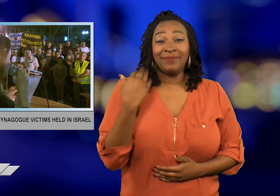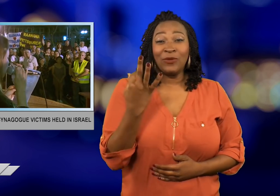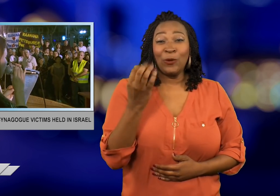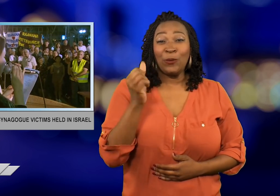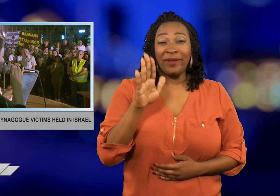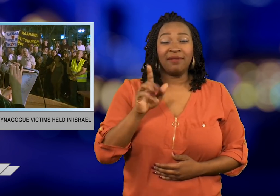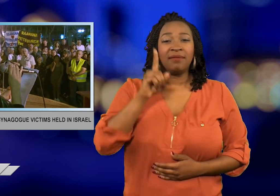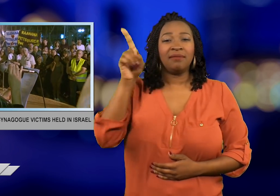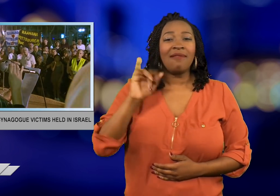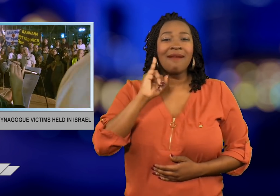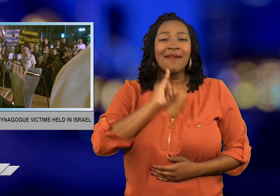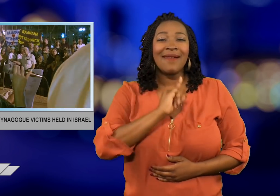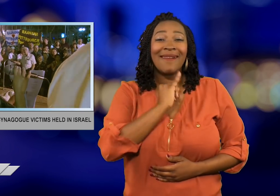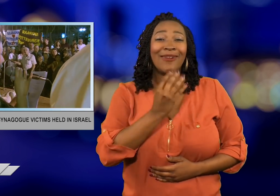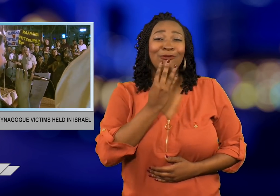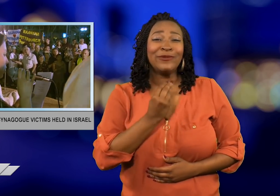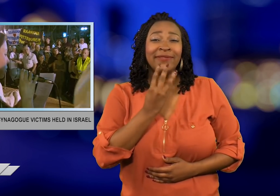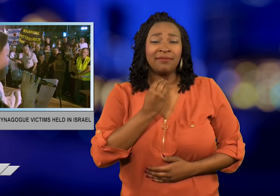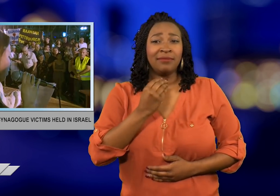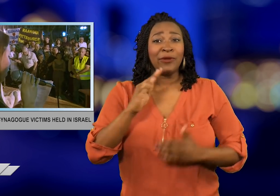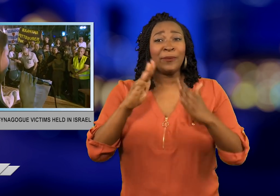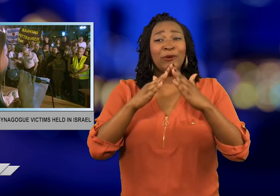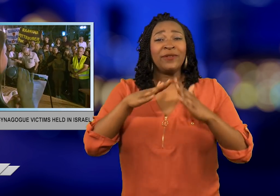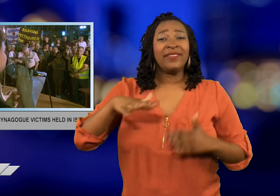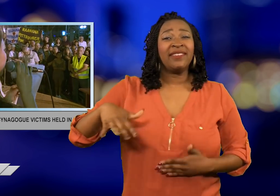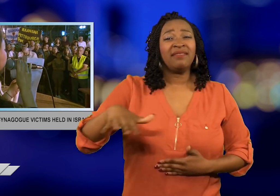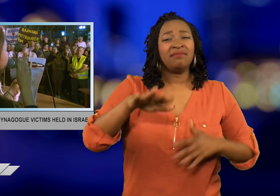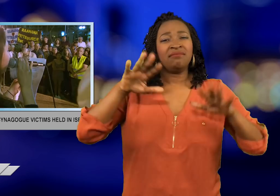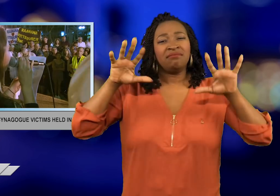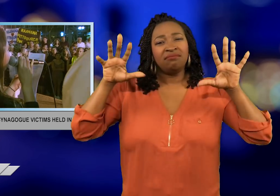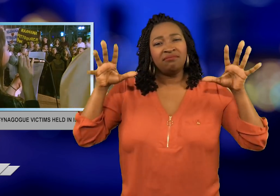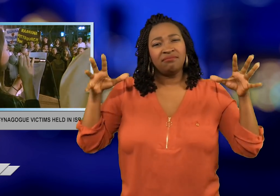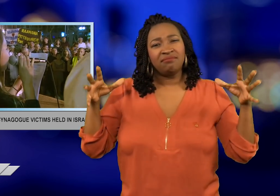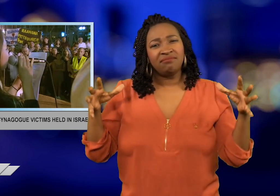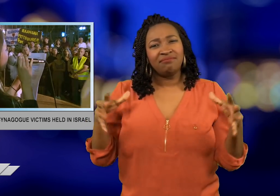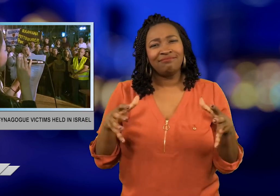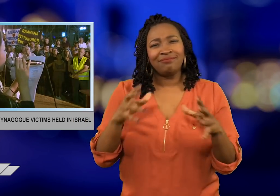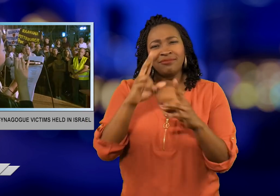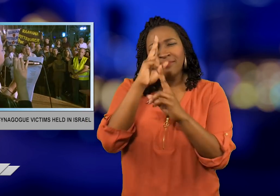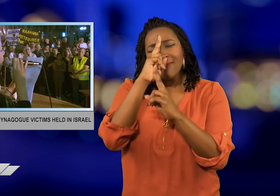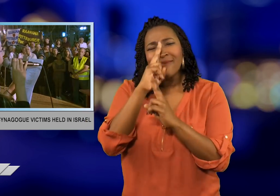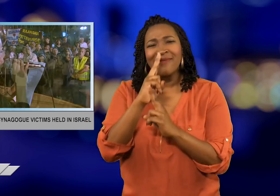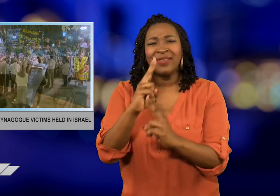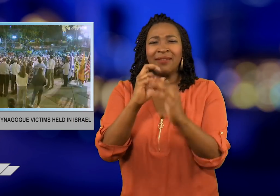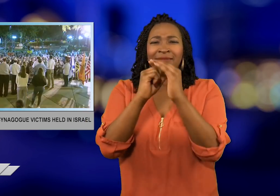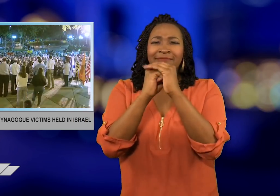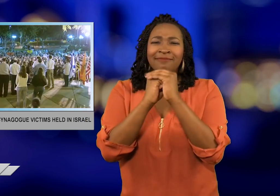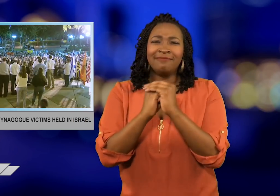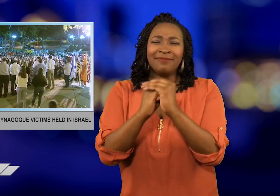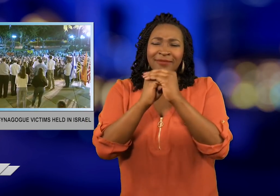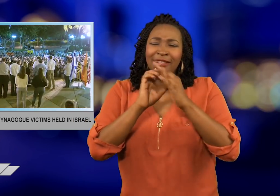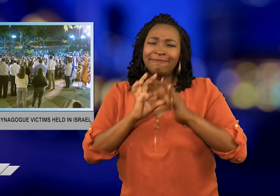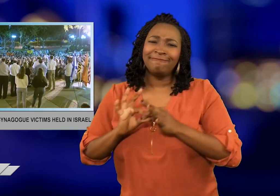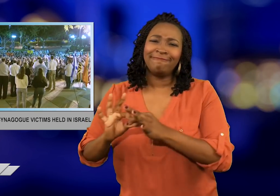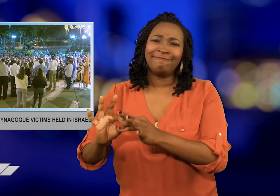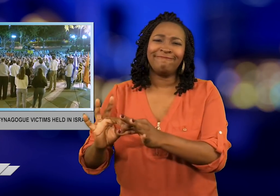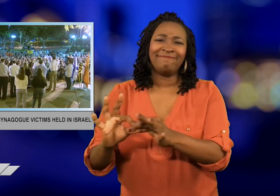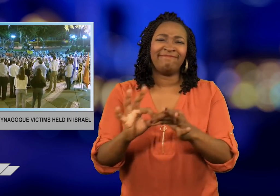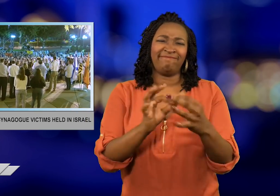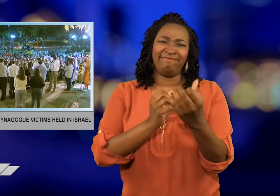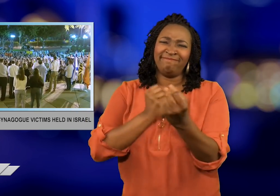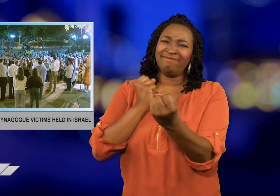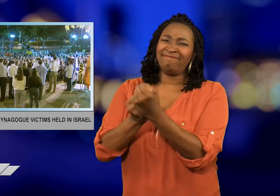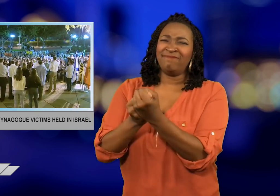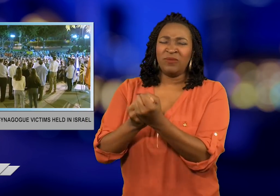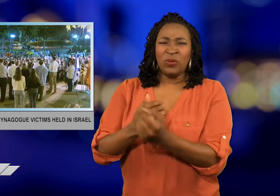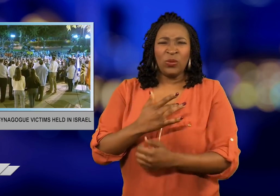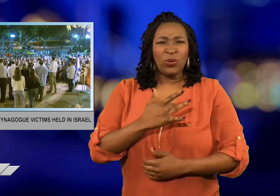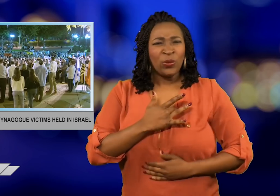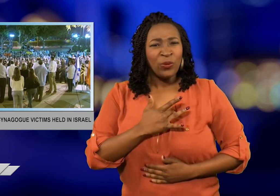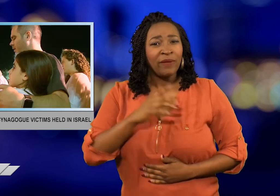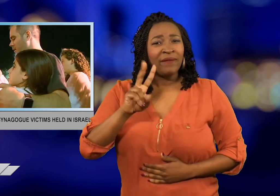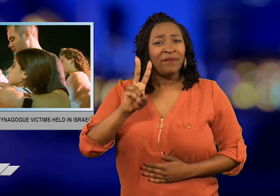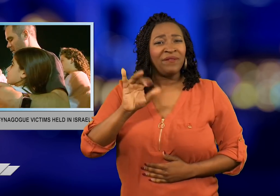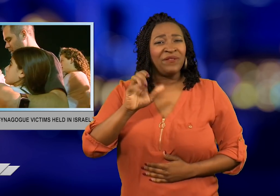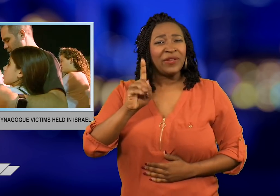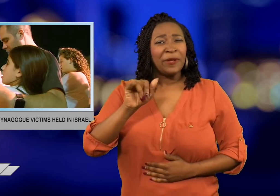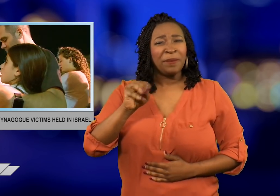The Jewish community in Israel held a vigil over the weekend in a show of solidarity for